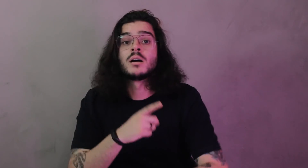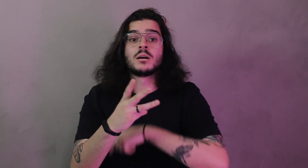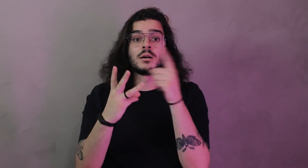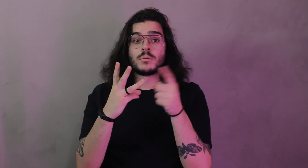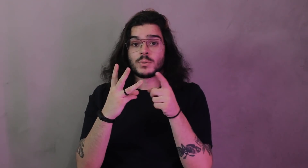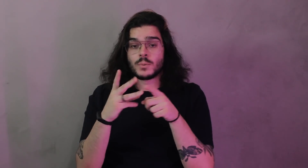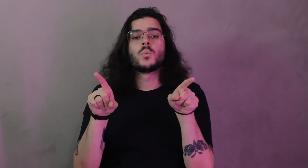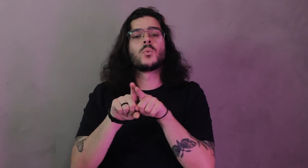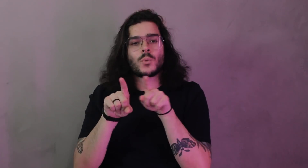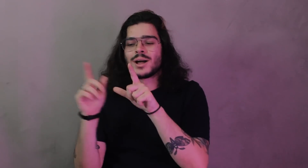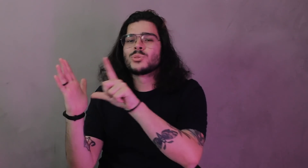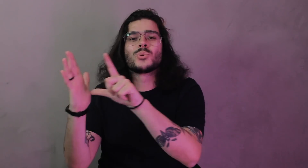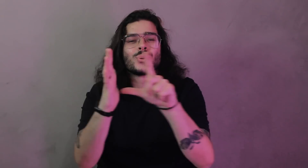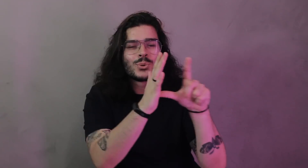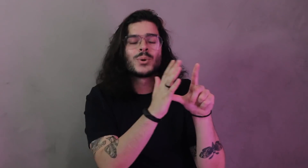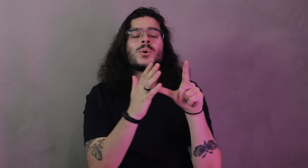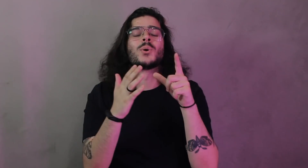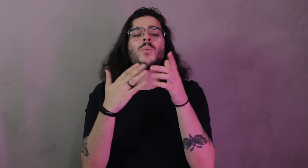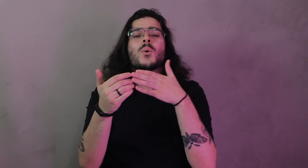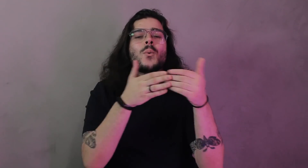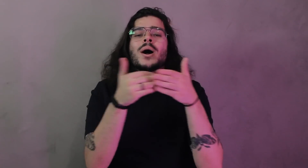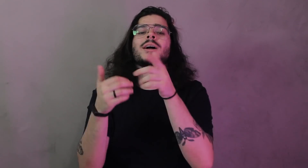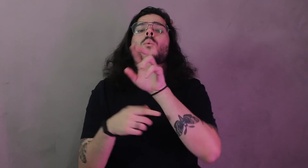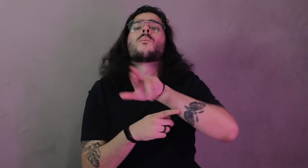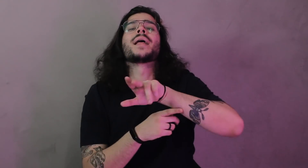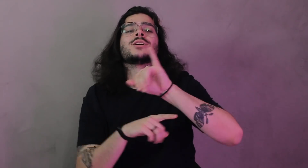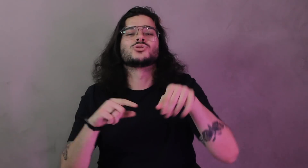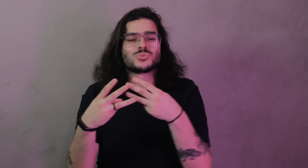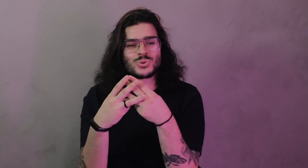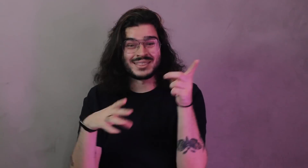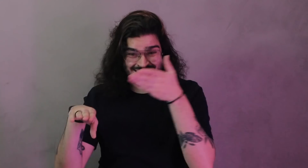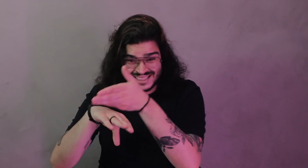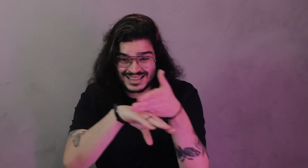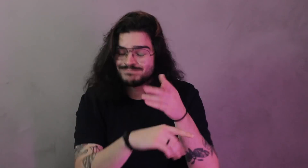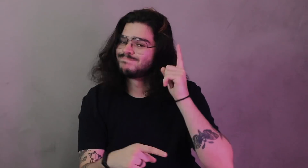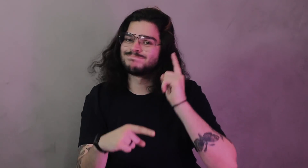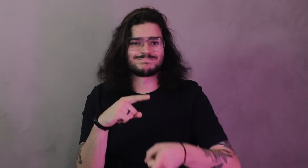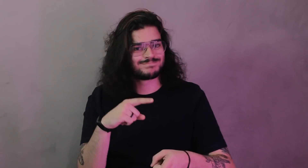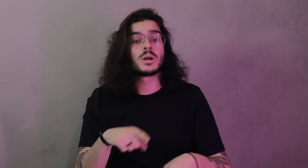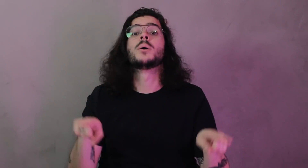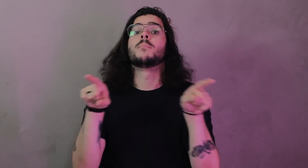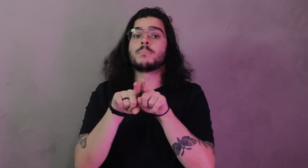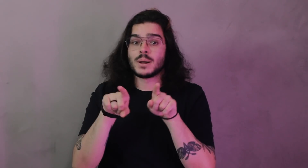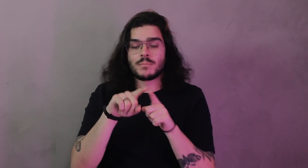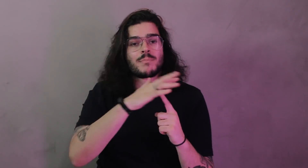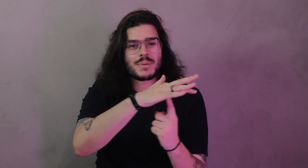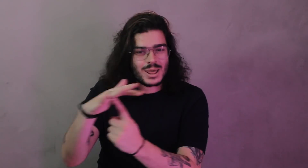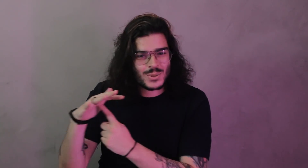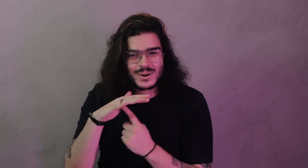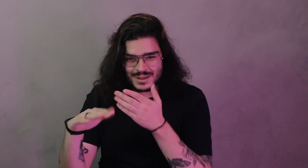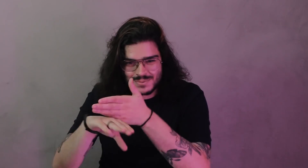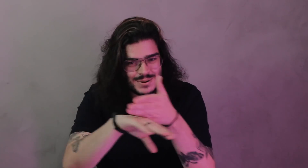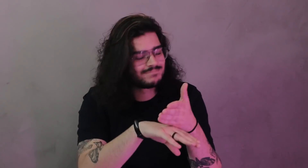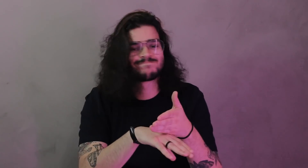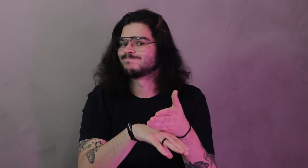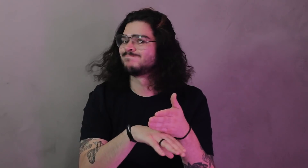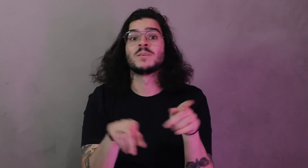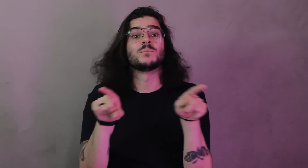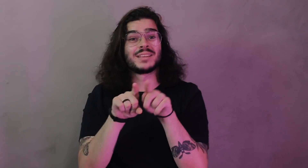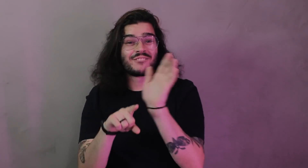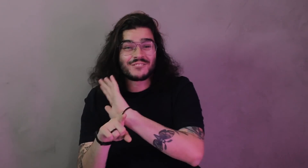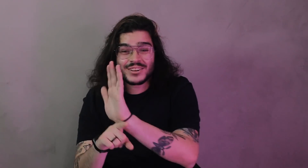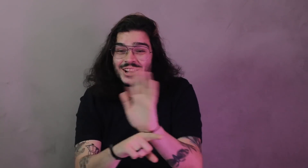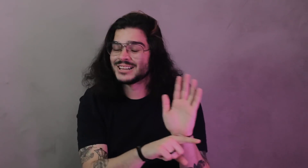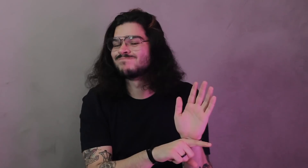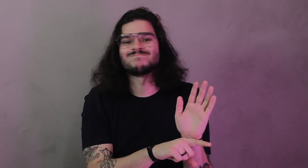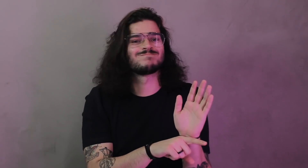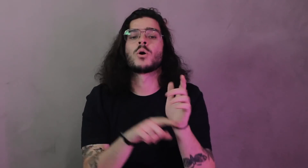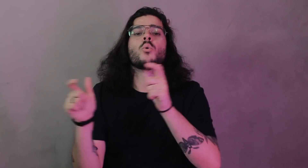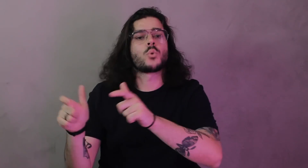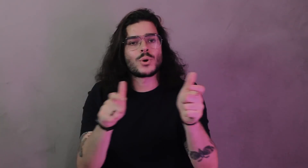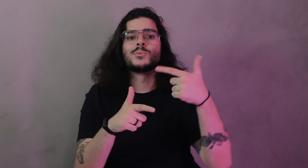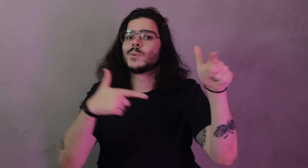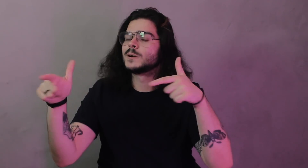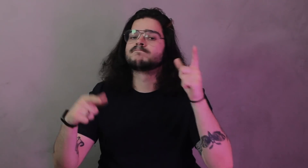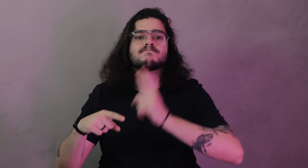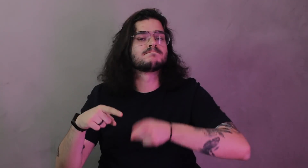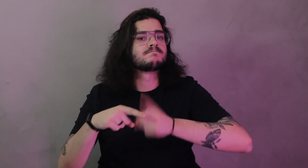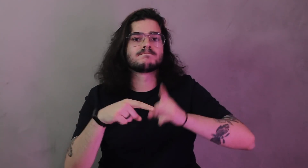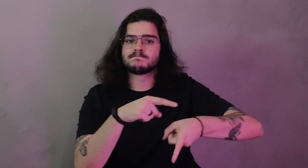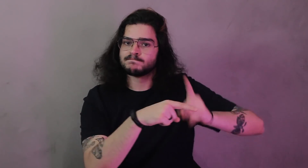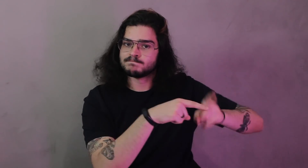or enter non-Jewish shops, parks, cinemas, and other places.